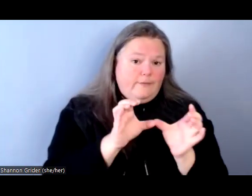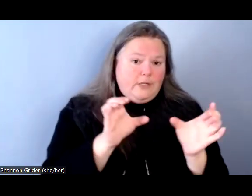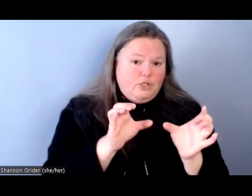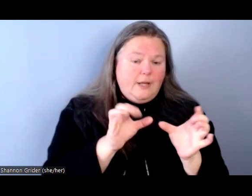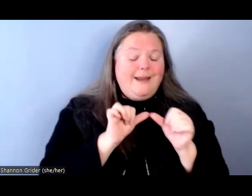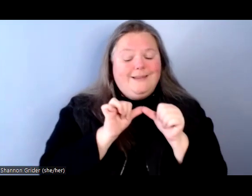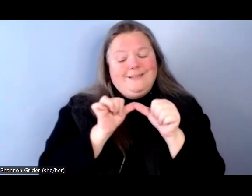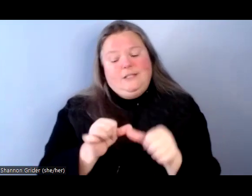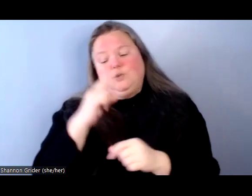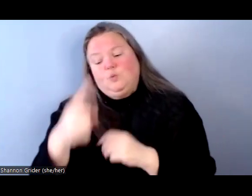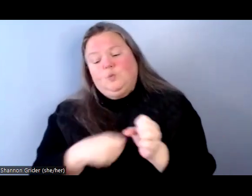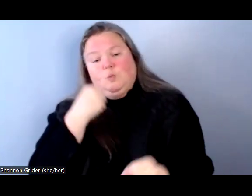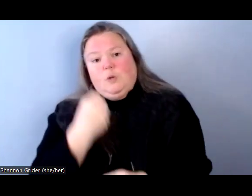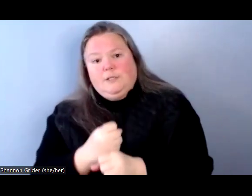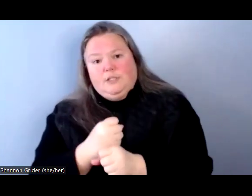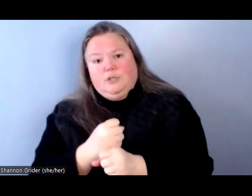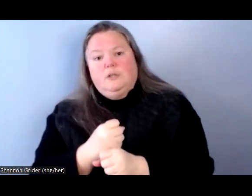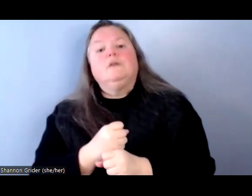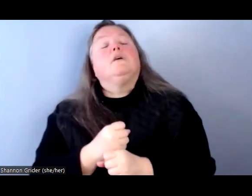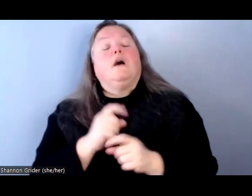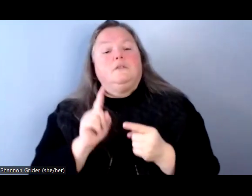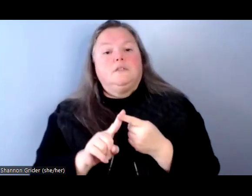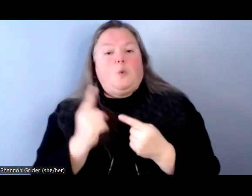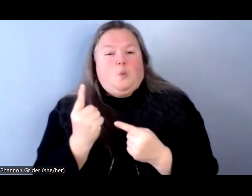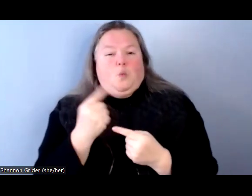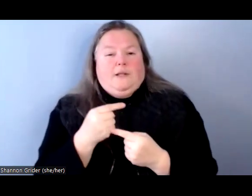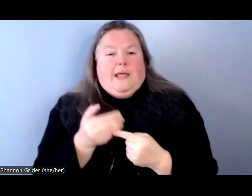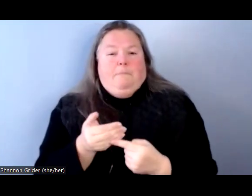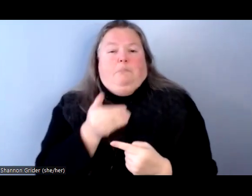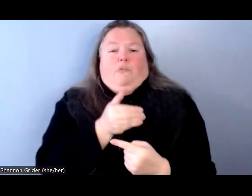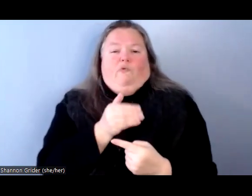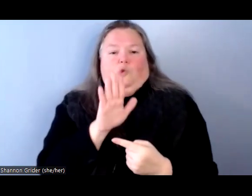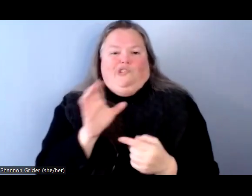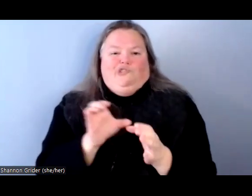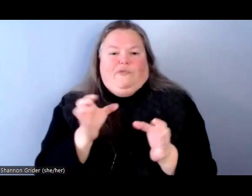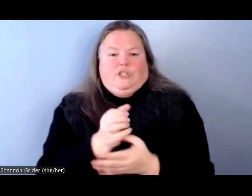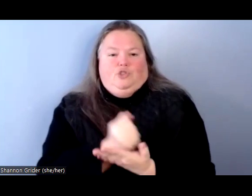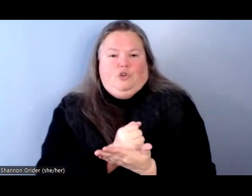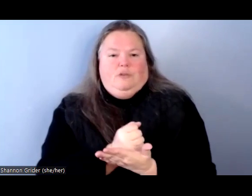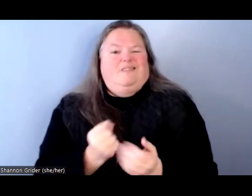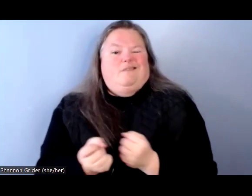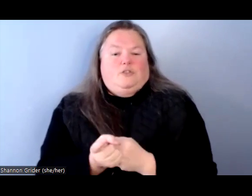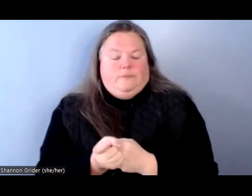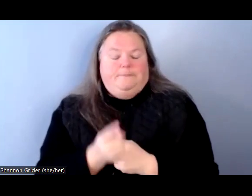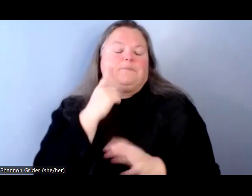certification and goes through until the day before you earned your certification of that next year.